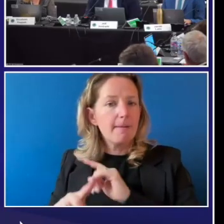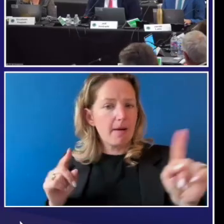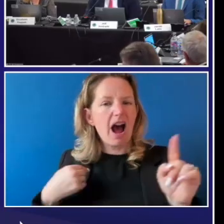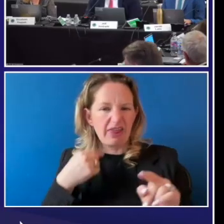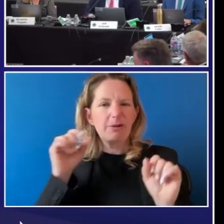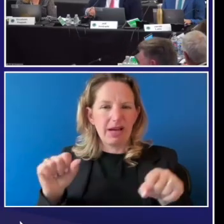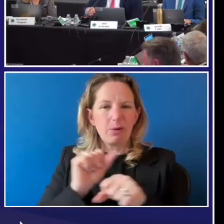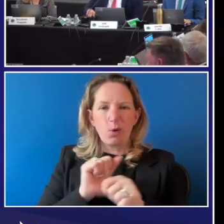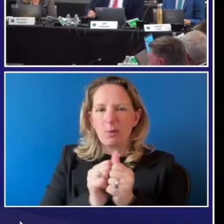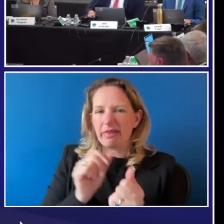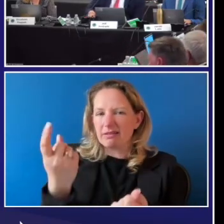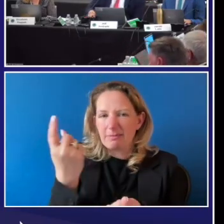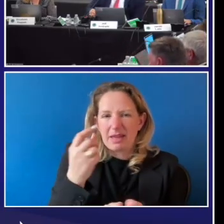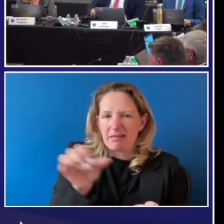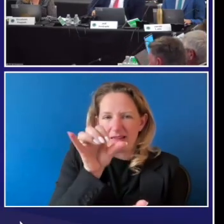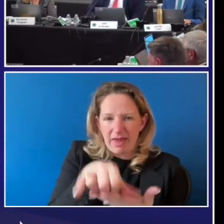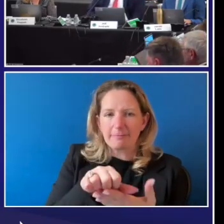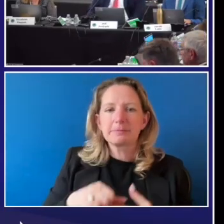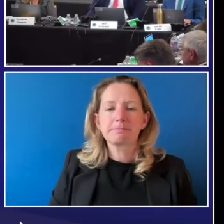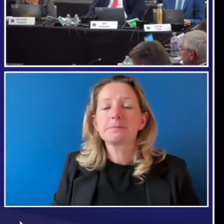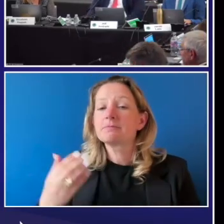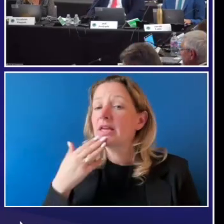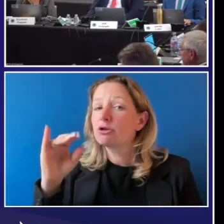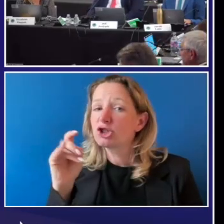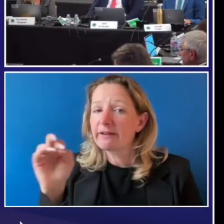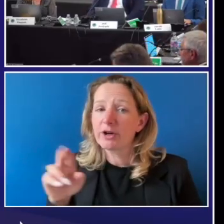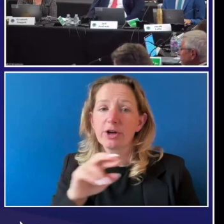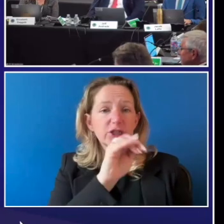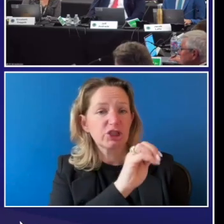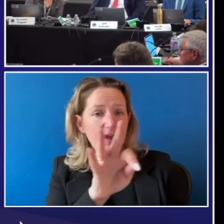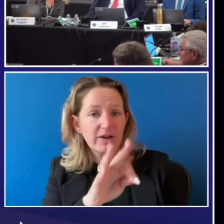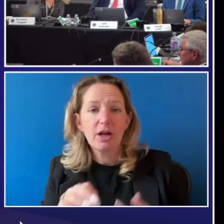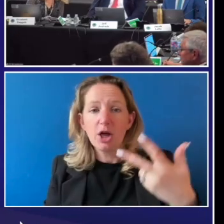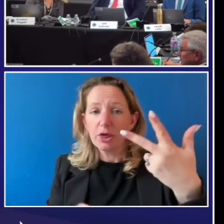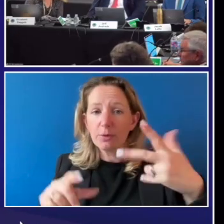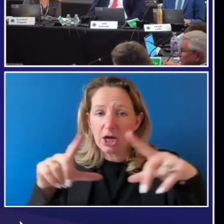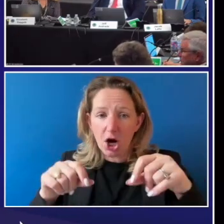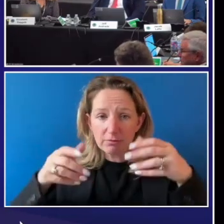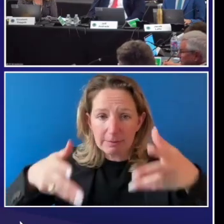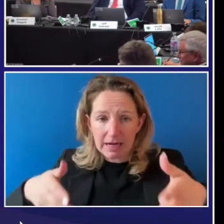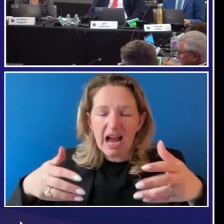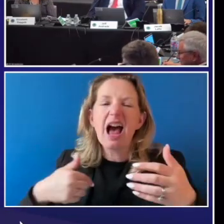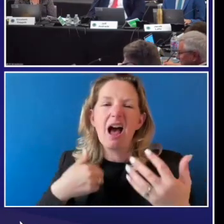Thank you, Jennifer. Thank you, Jeff. I have 3 cards remaining. I'm inclined to suggest that we move to our afternoon break as soon